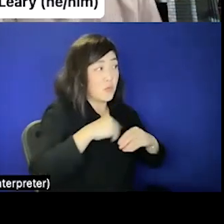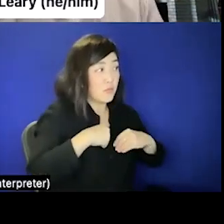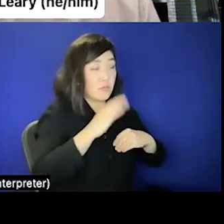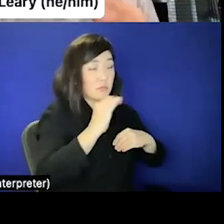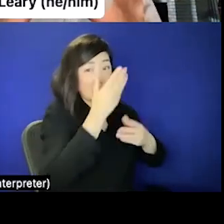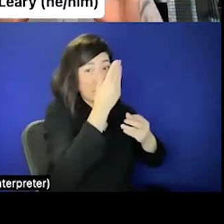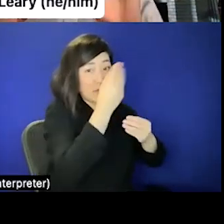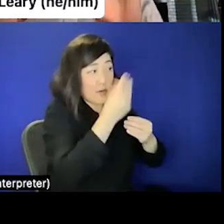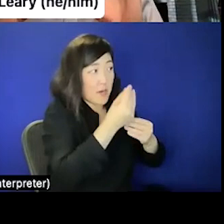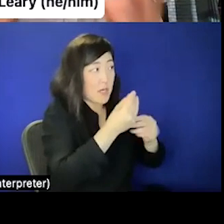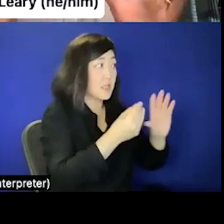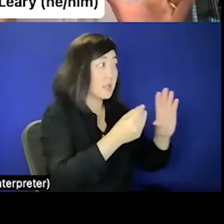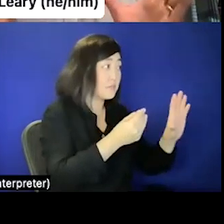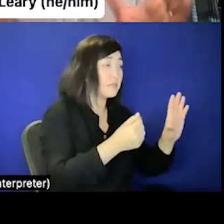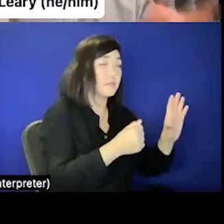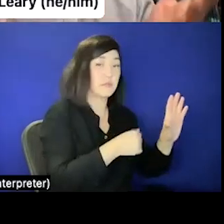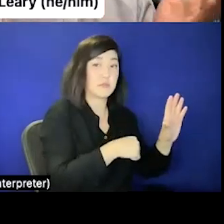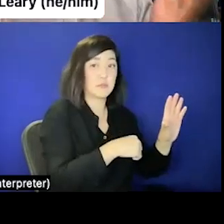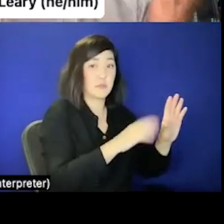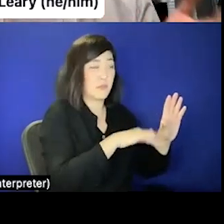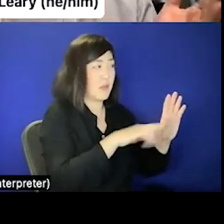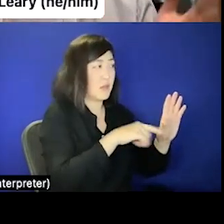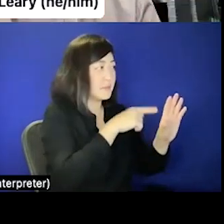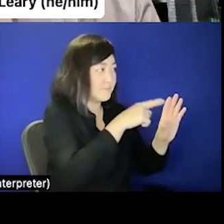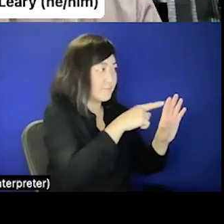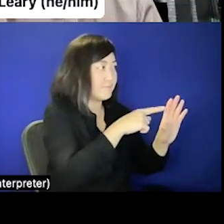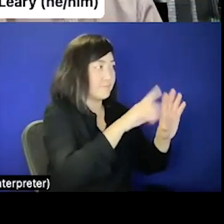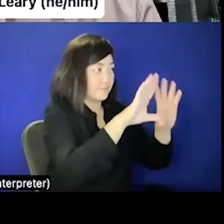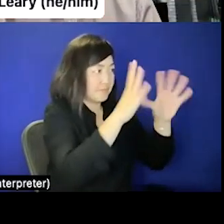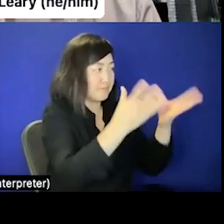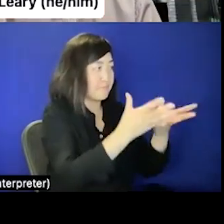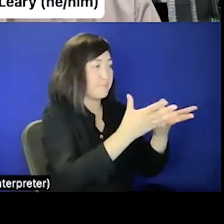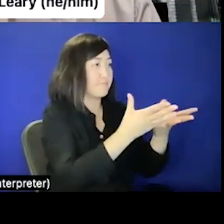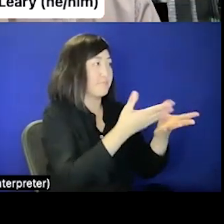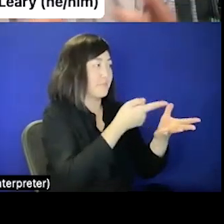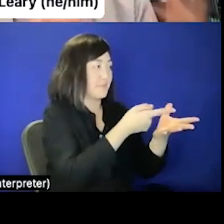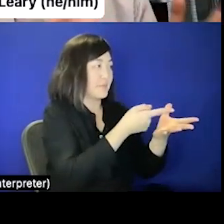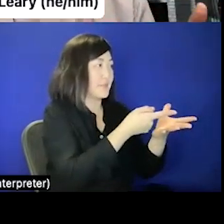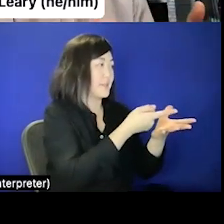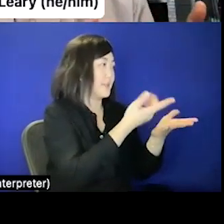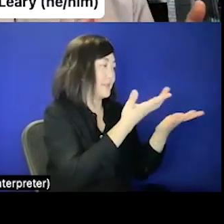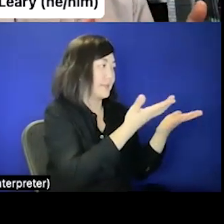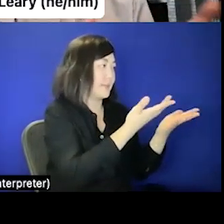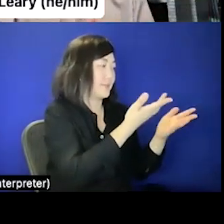all right, this is the canonical source for this metadata. It could be a publisher themselves,